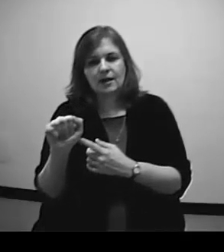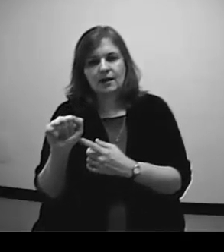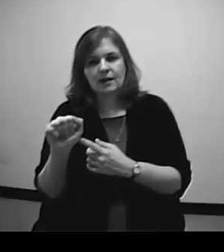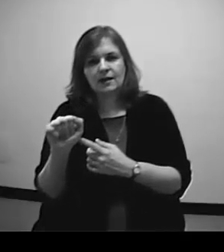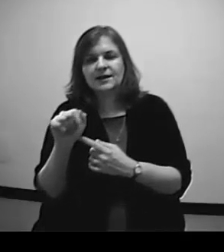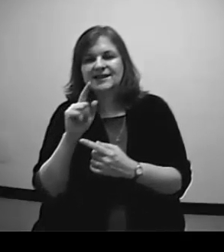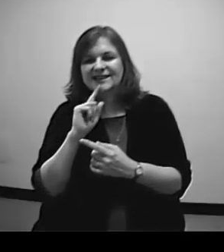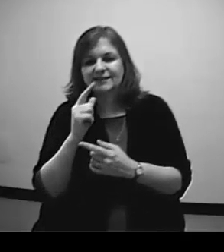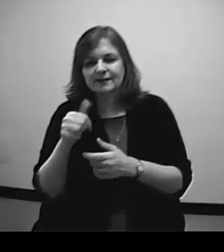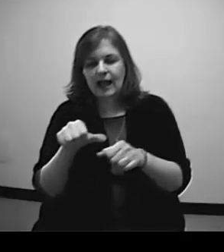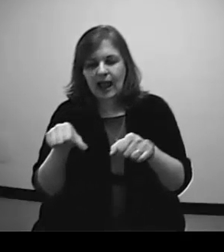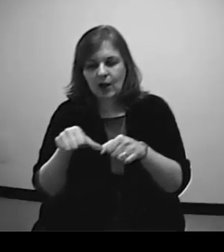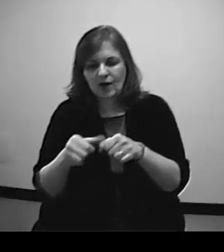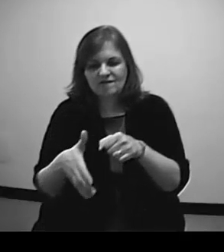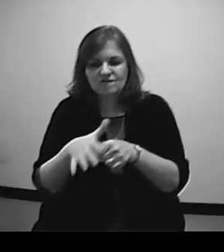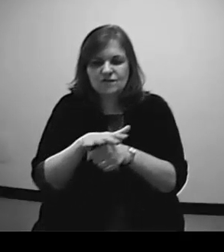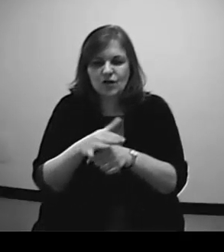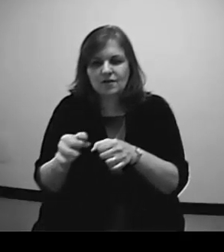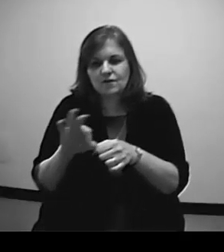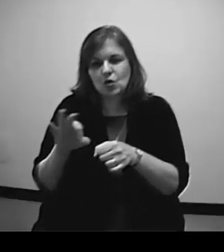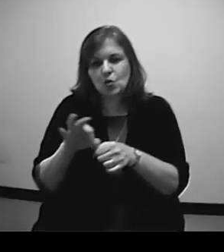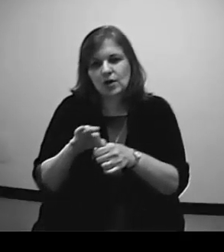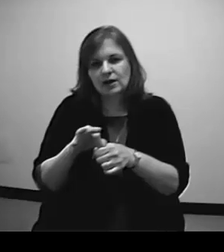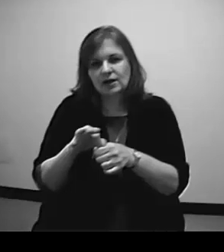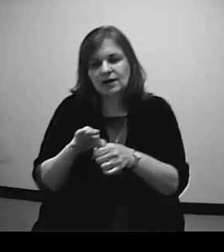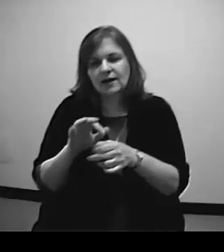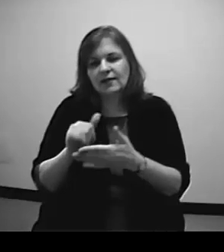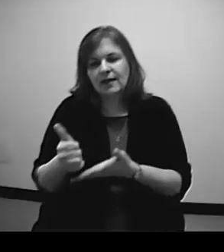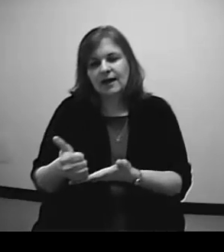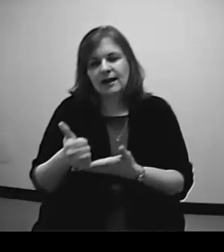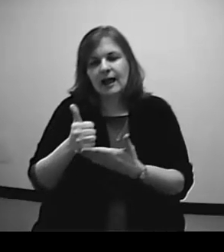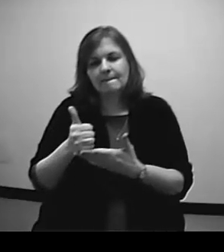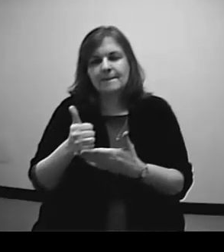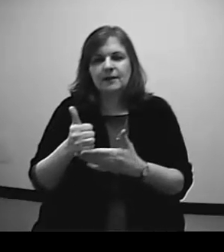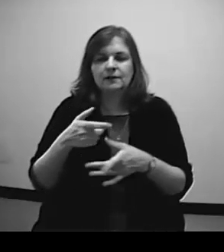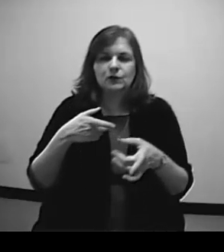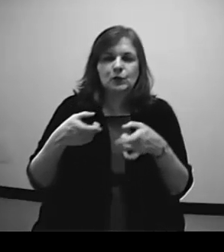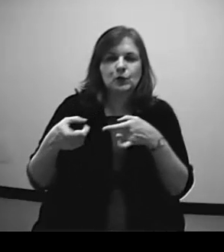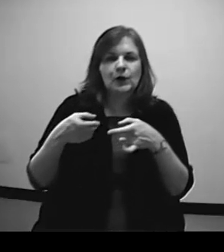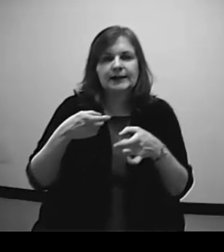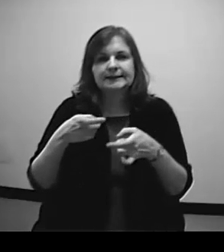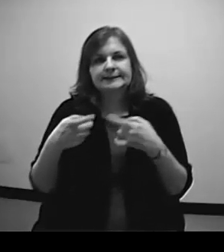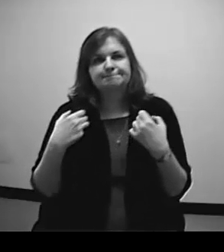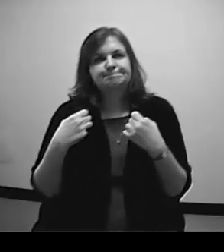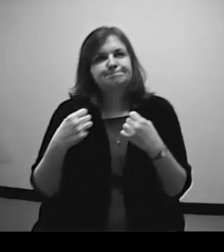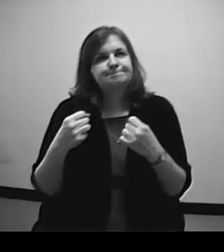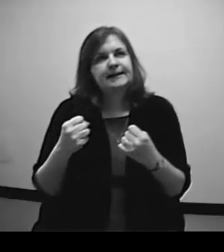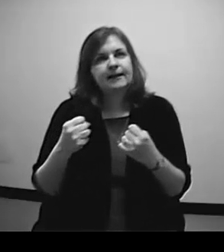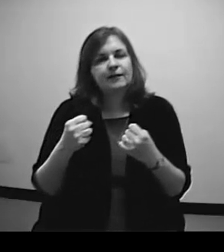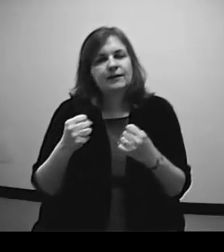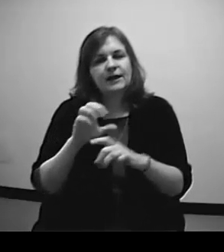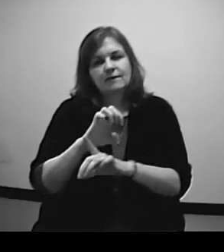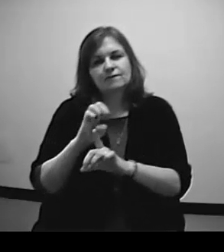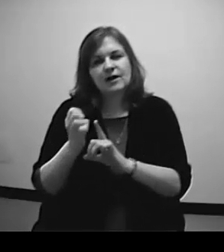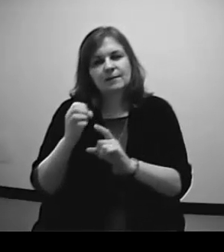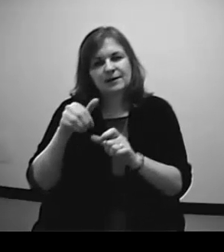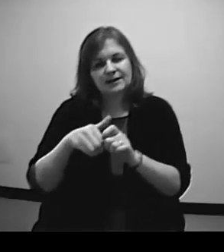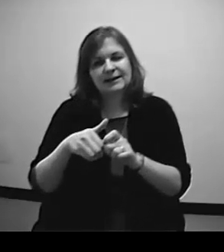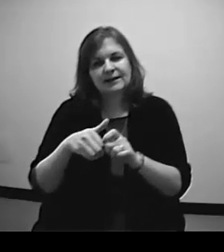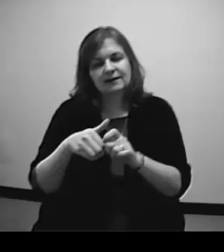compartments that are going to help us maintain a healthy environment